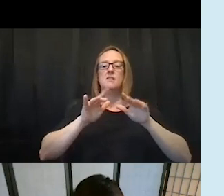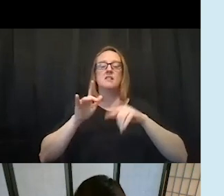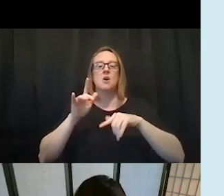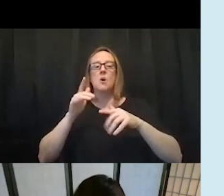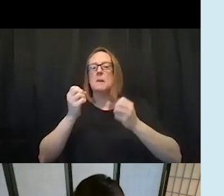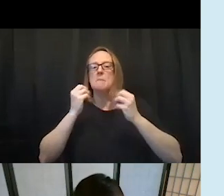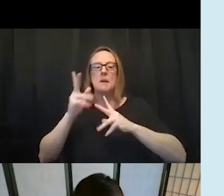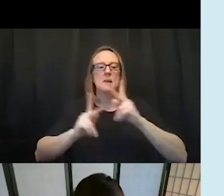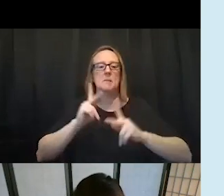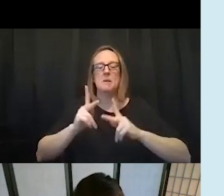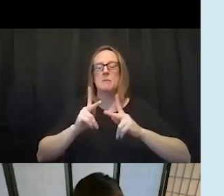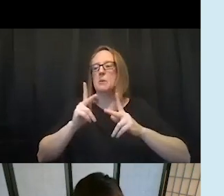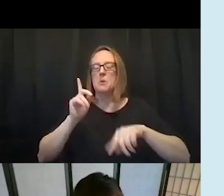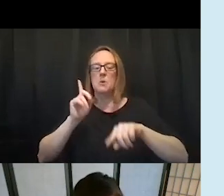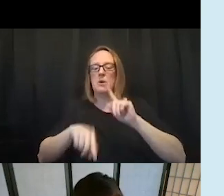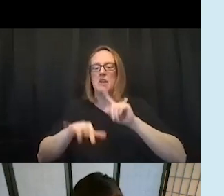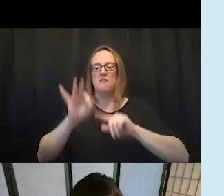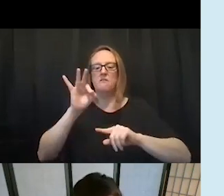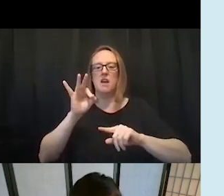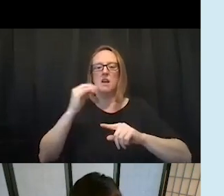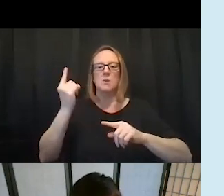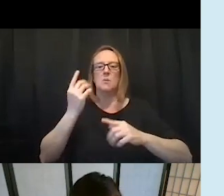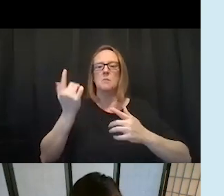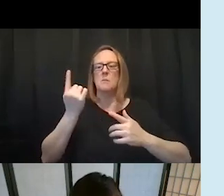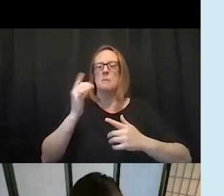If there's no definition of for love yet, I think that's a good one."